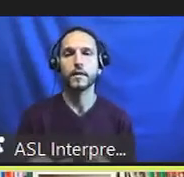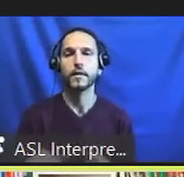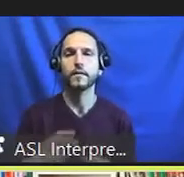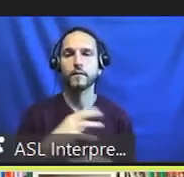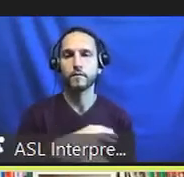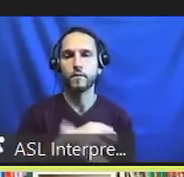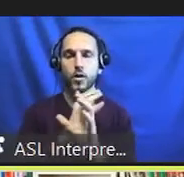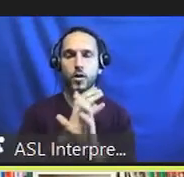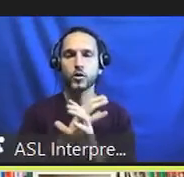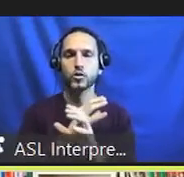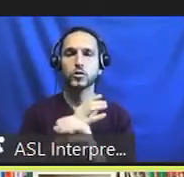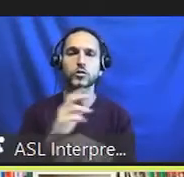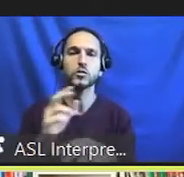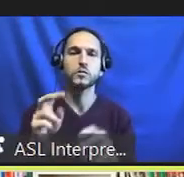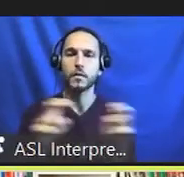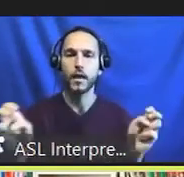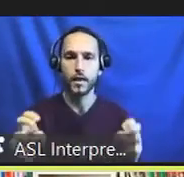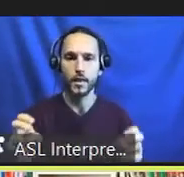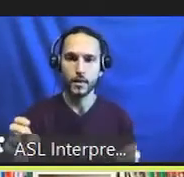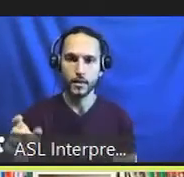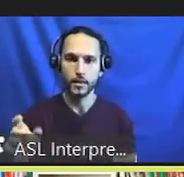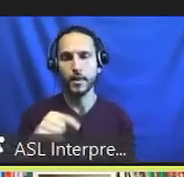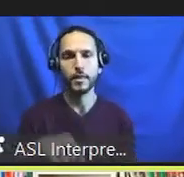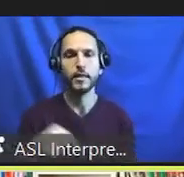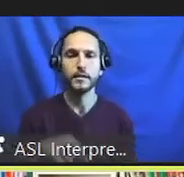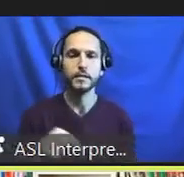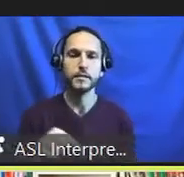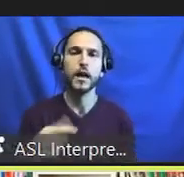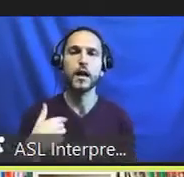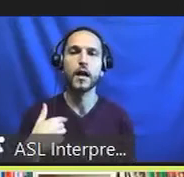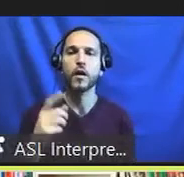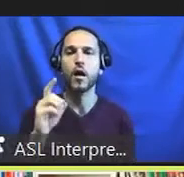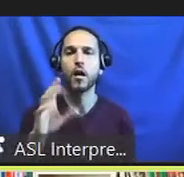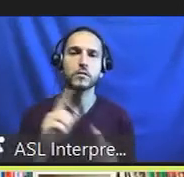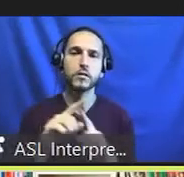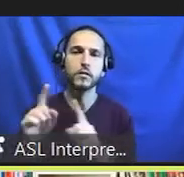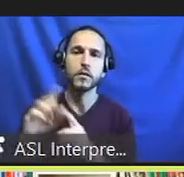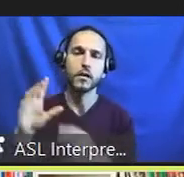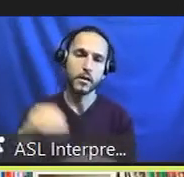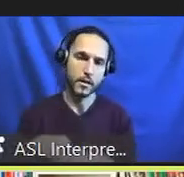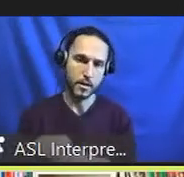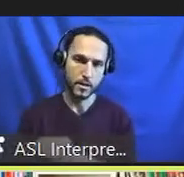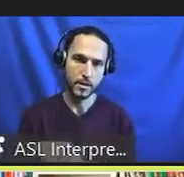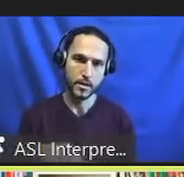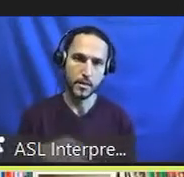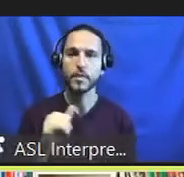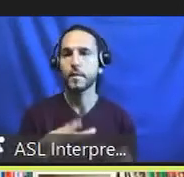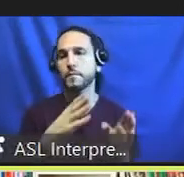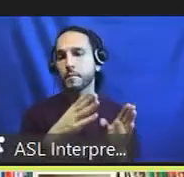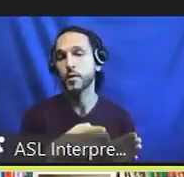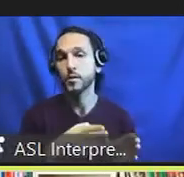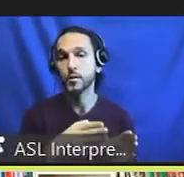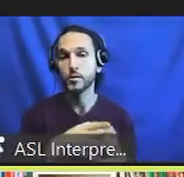So there's a virtual event like this one. You've got 100 different participants.